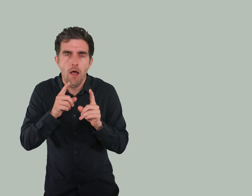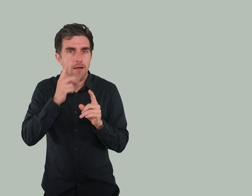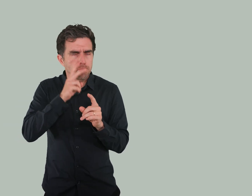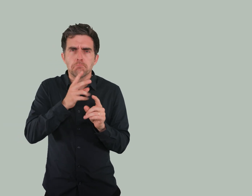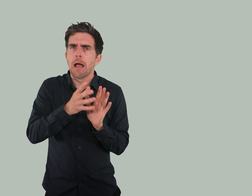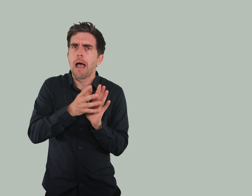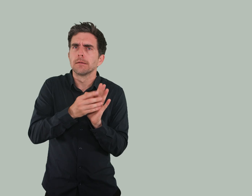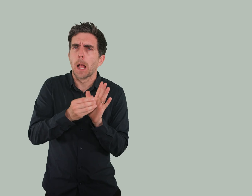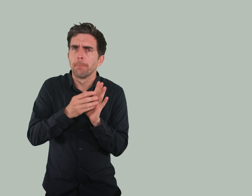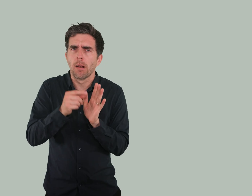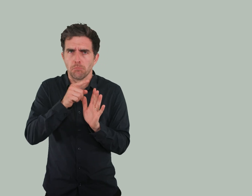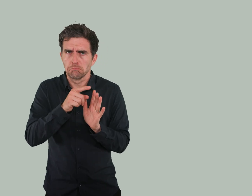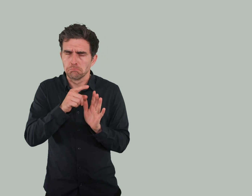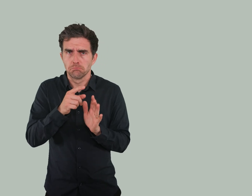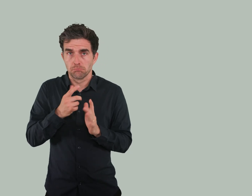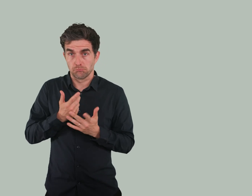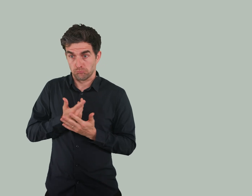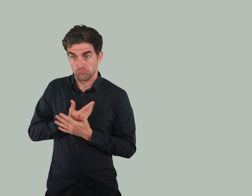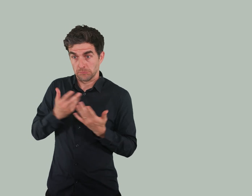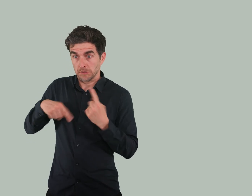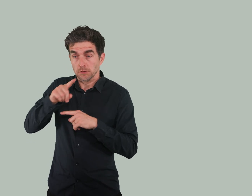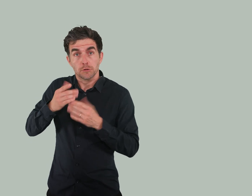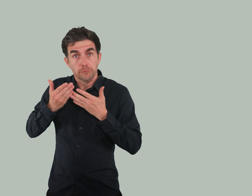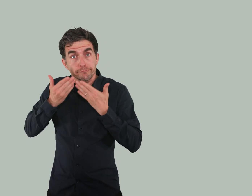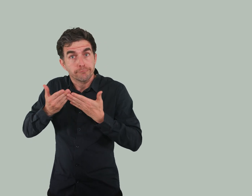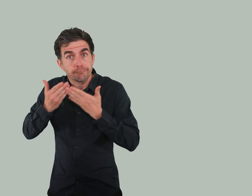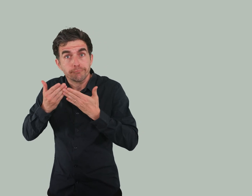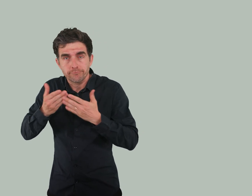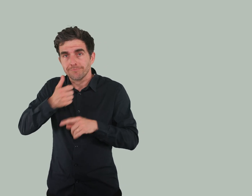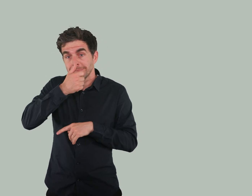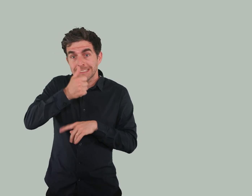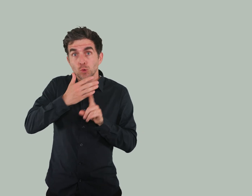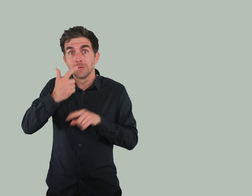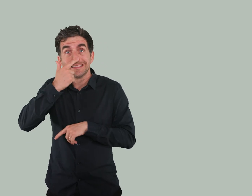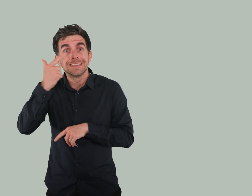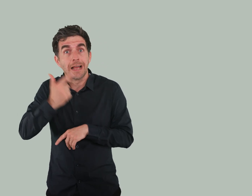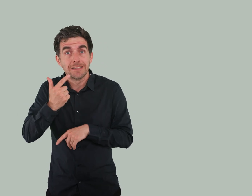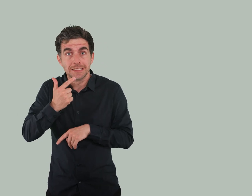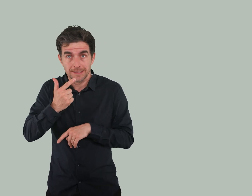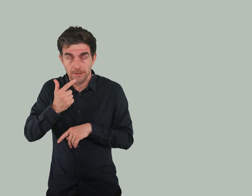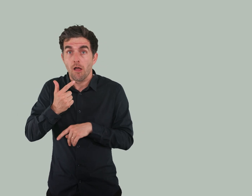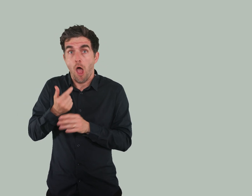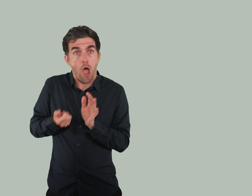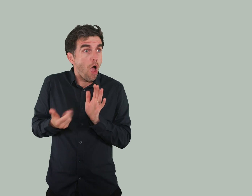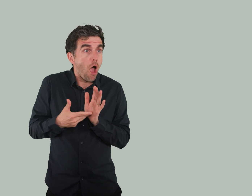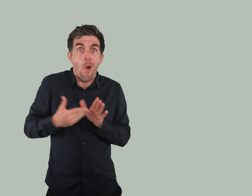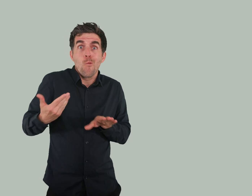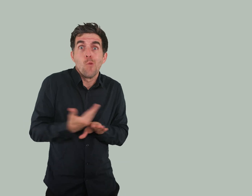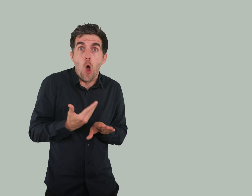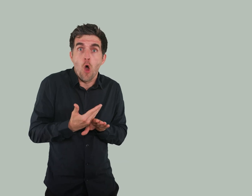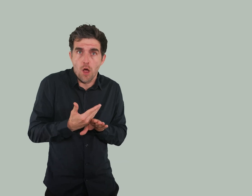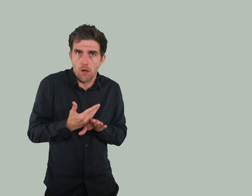shows a fall in the number of students aged 16 to 17 doing any work